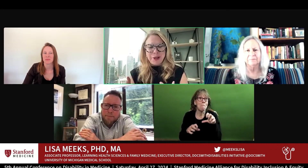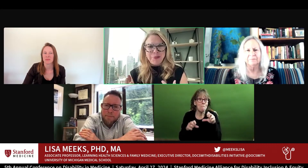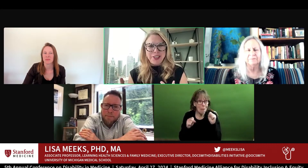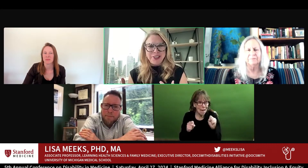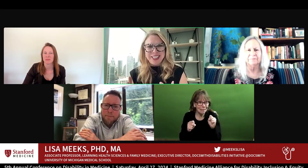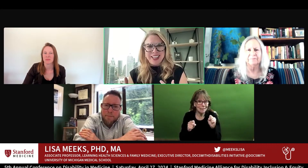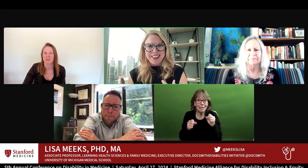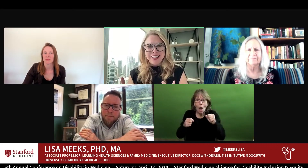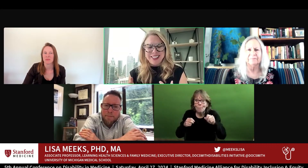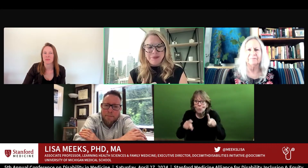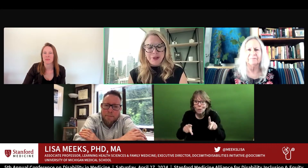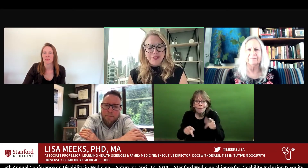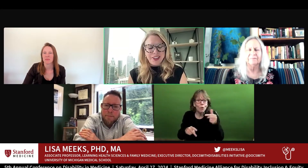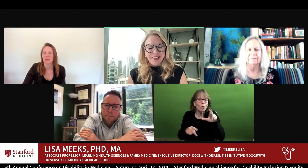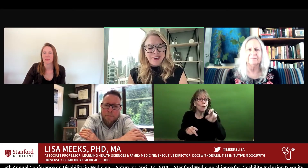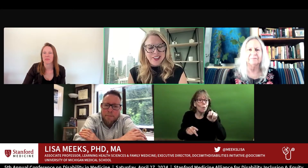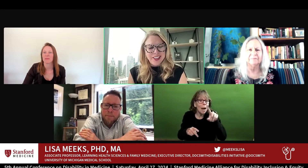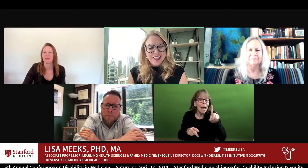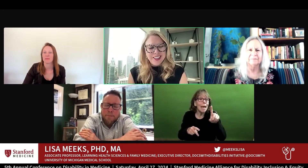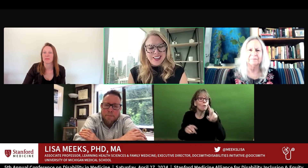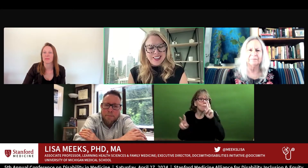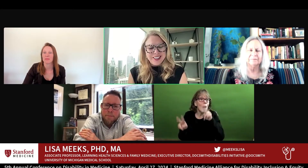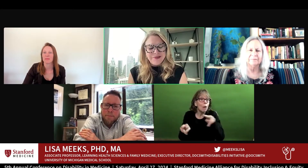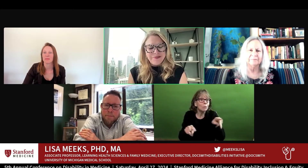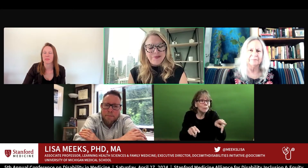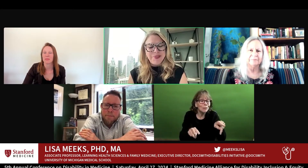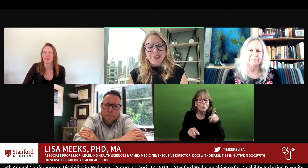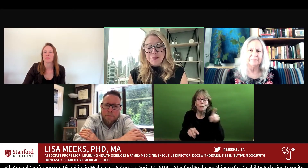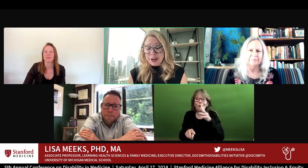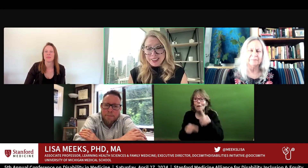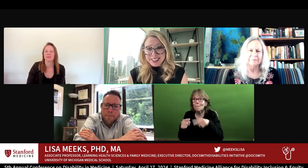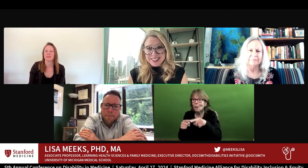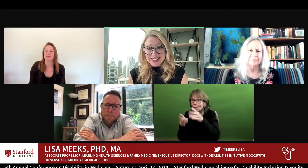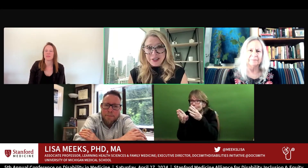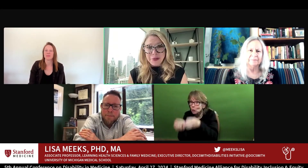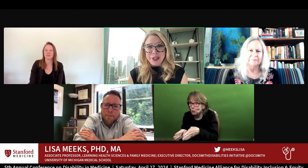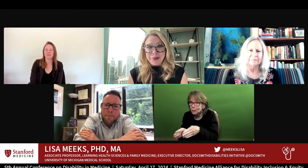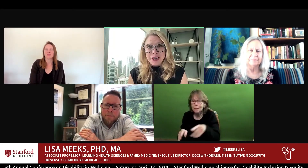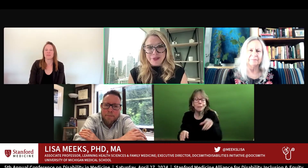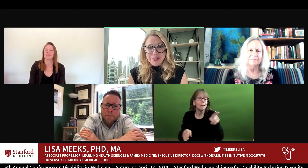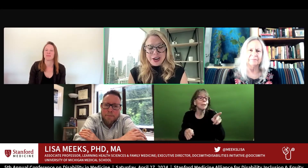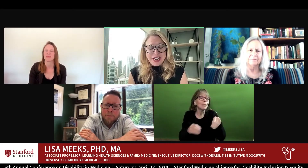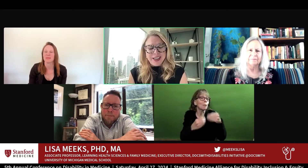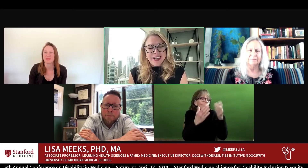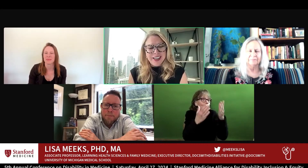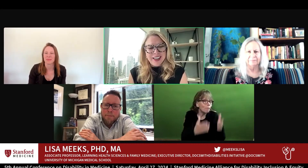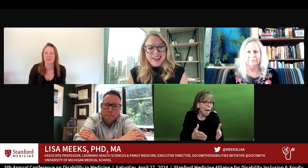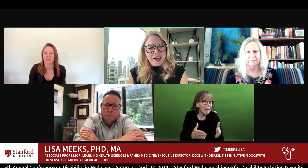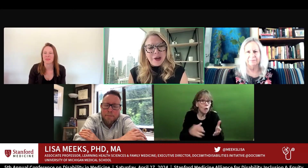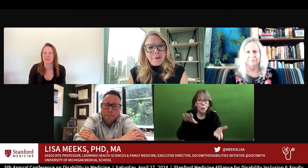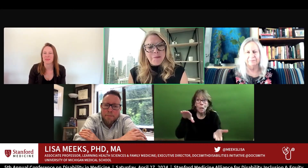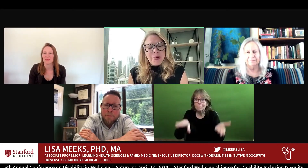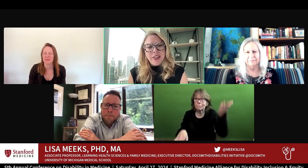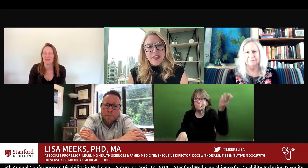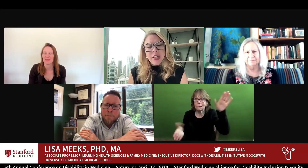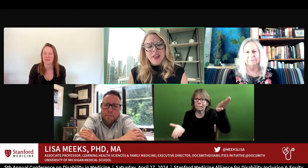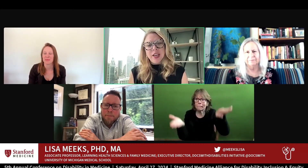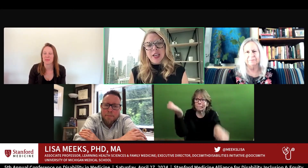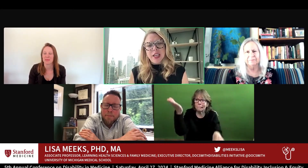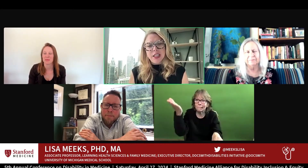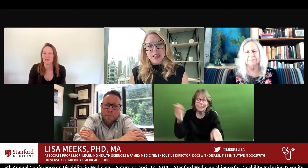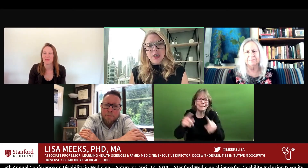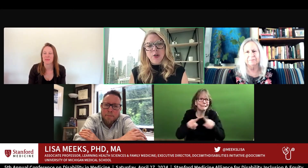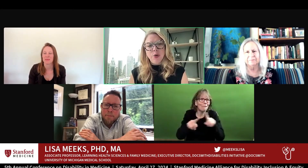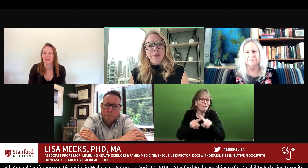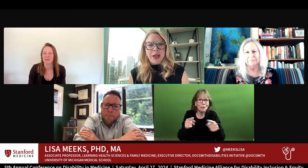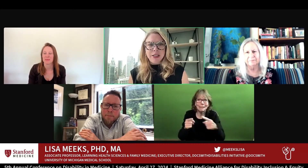about patient and the provider disparities in a really meaningful way. But I think that going back